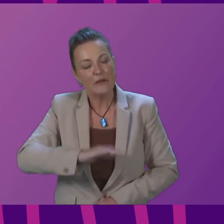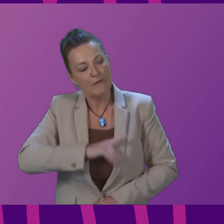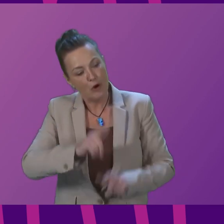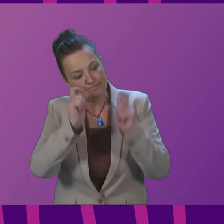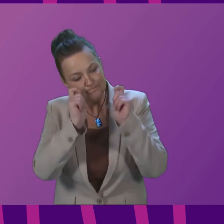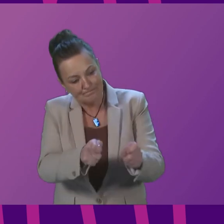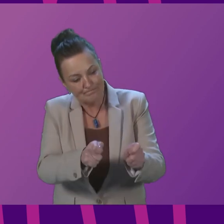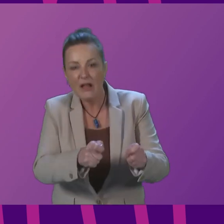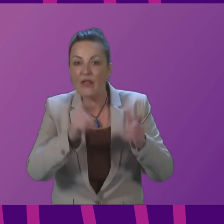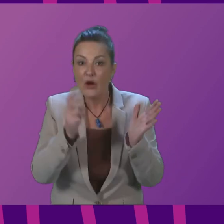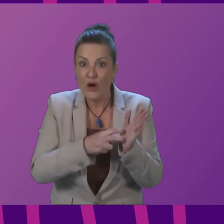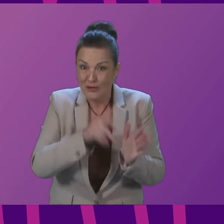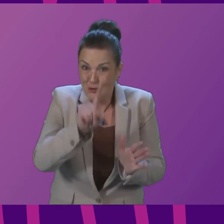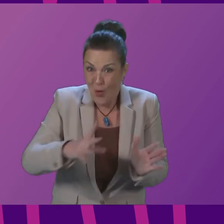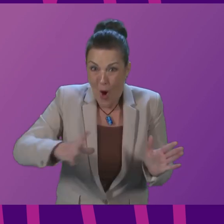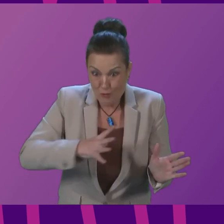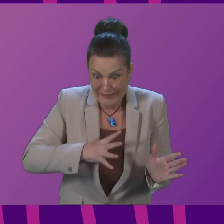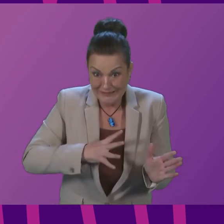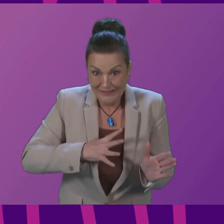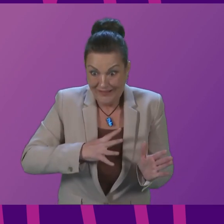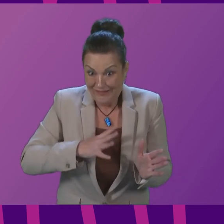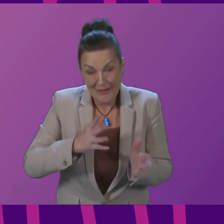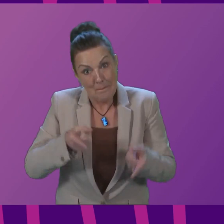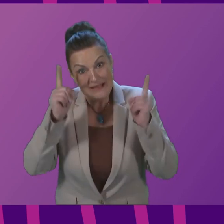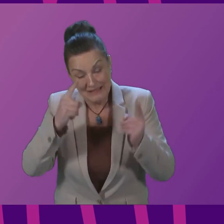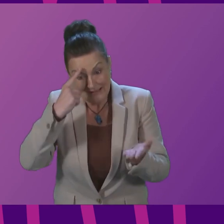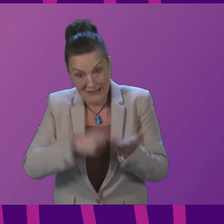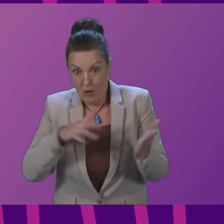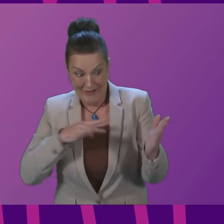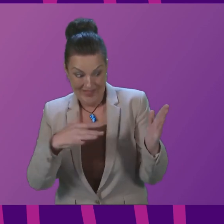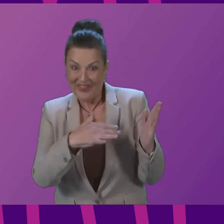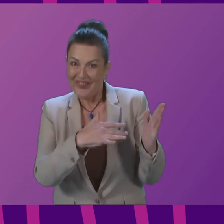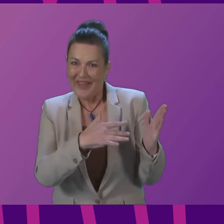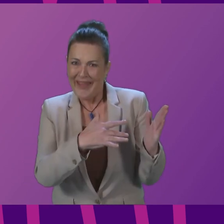So, the minister’s decision is narrated in the letter that Transport Scotland wrote.